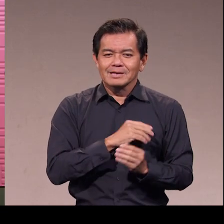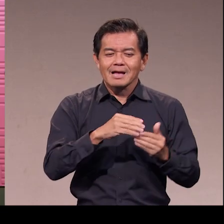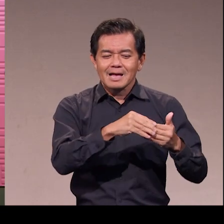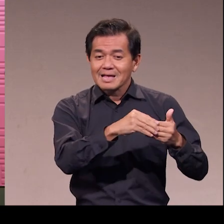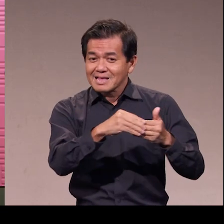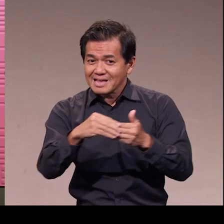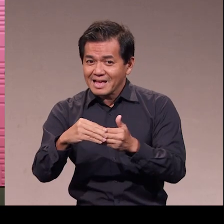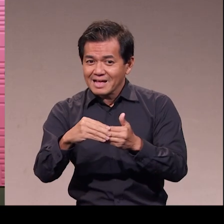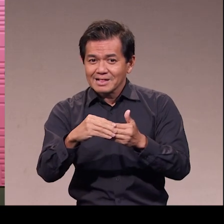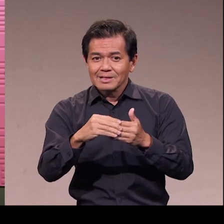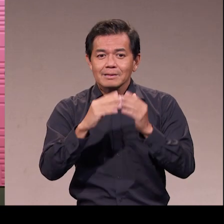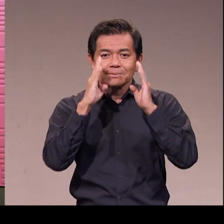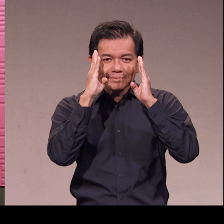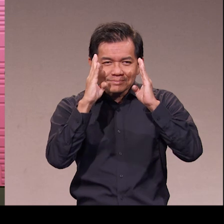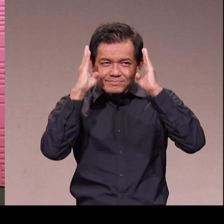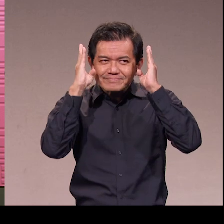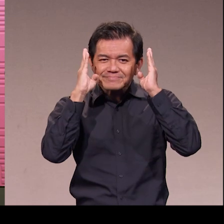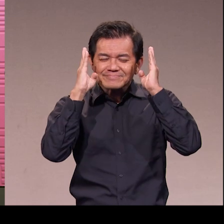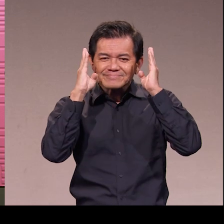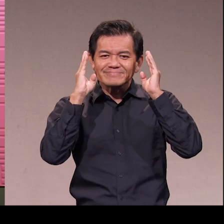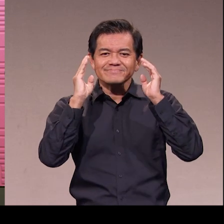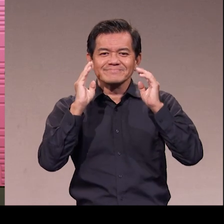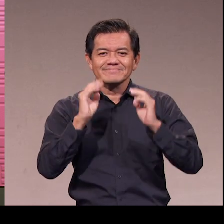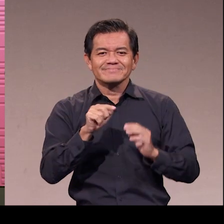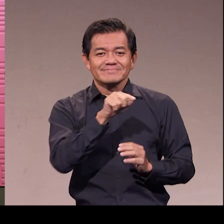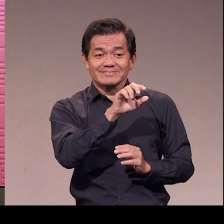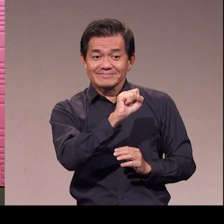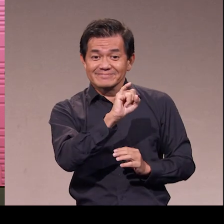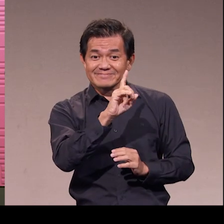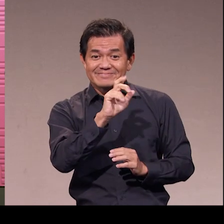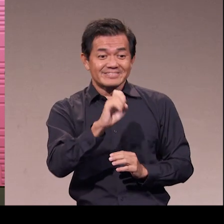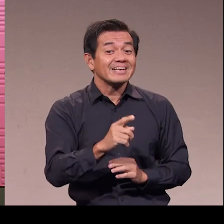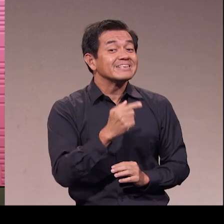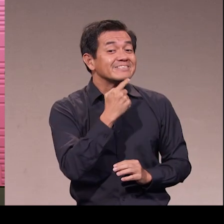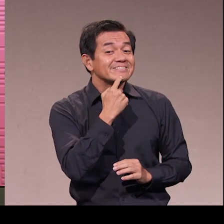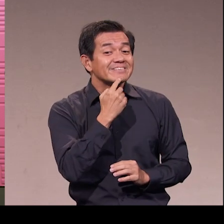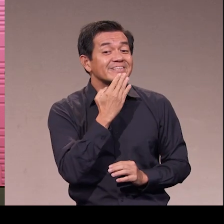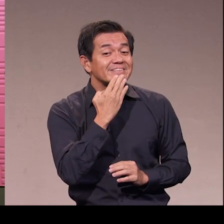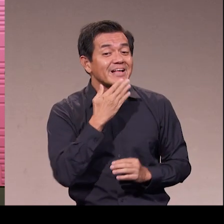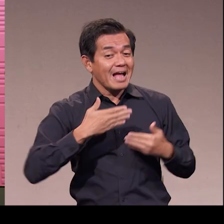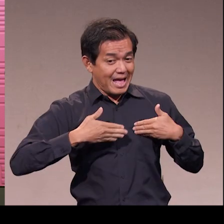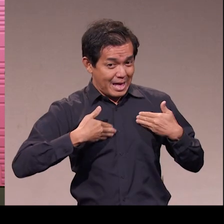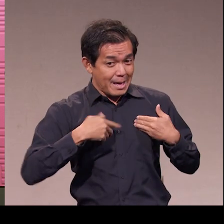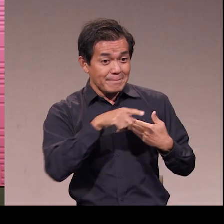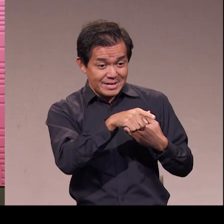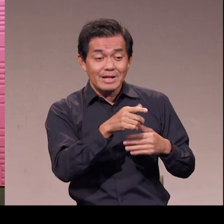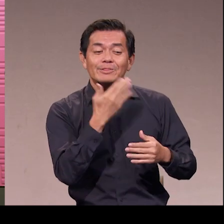Sidek, I'm glad you agreed to share your thoughts on Papa.